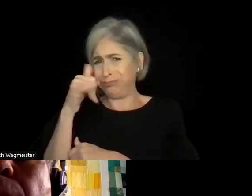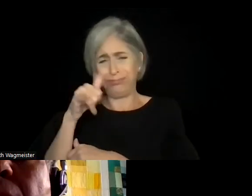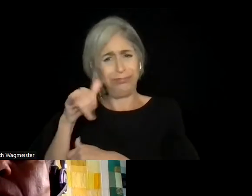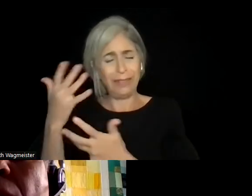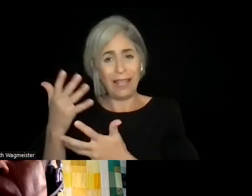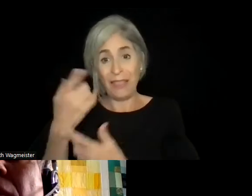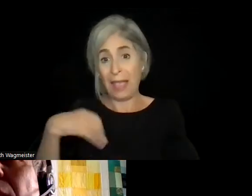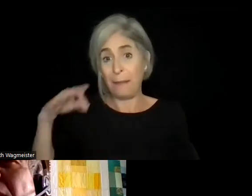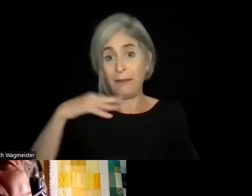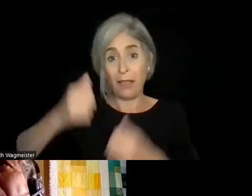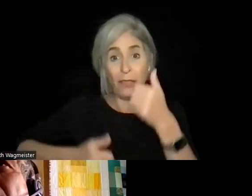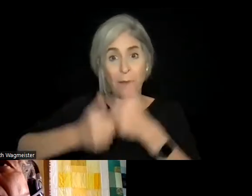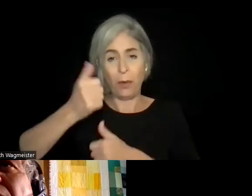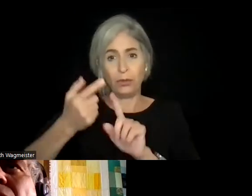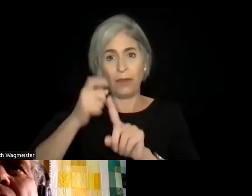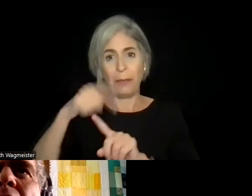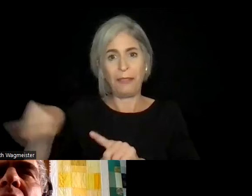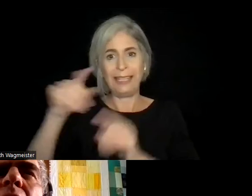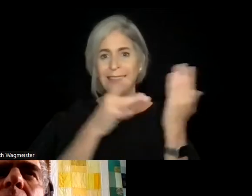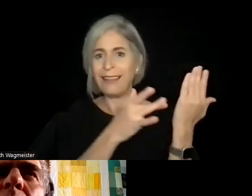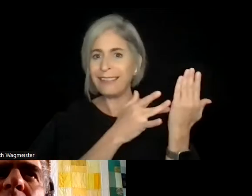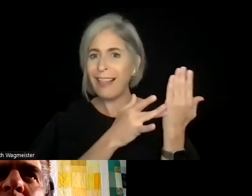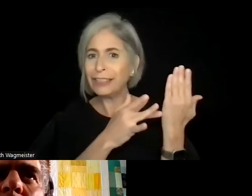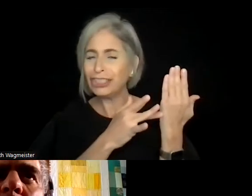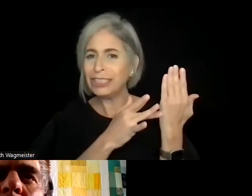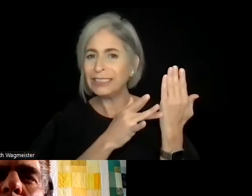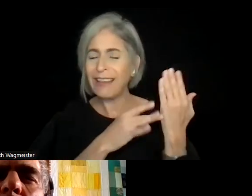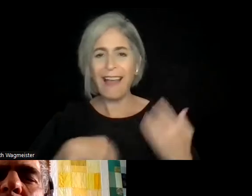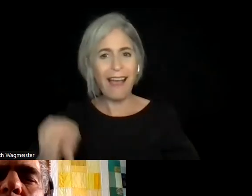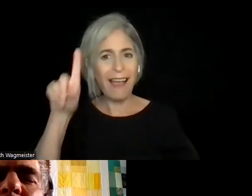I think for Persons with Disabilities and almost in a ridiculous way,